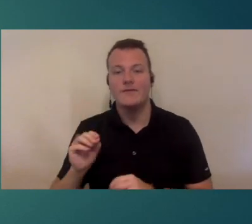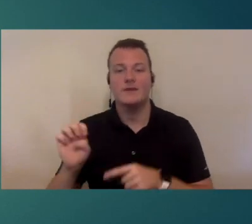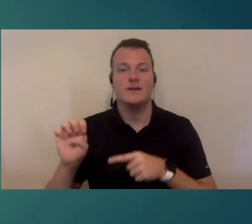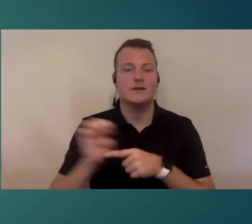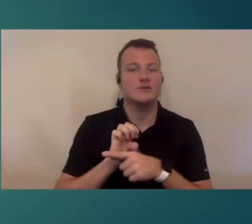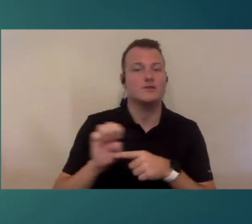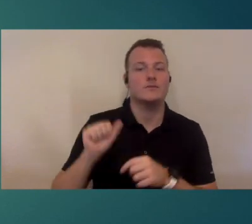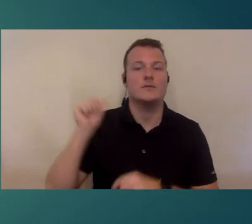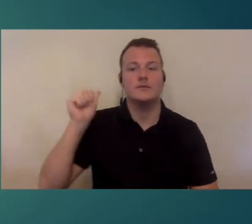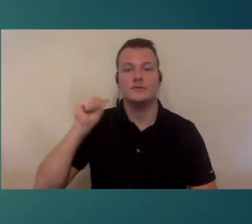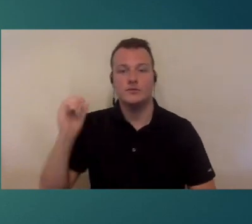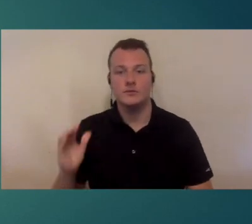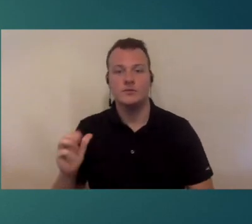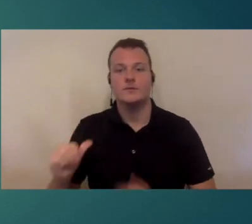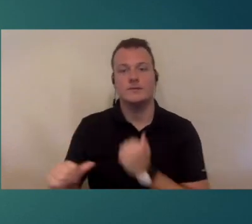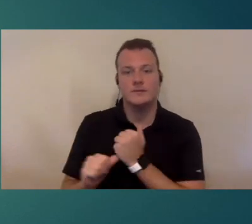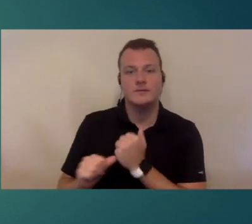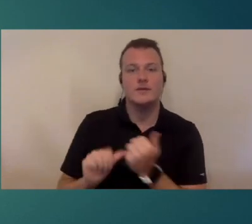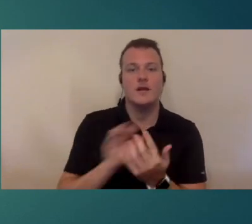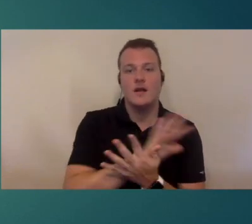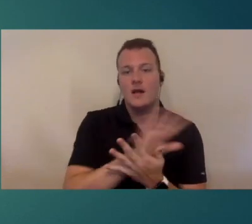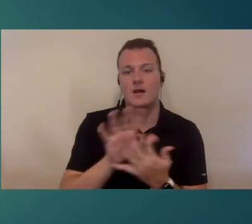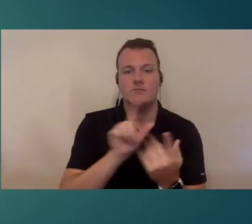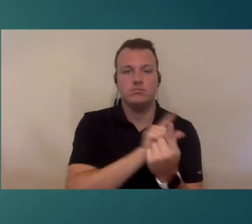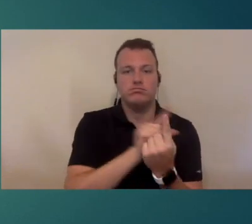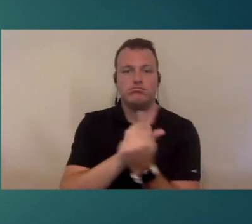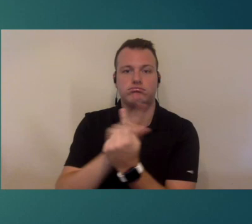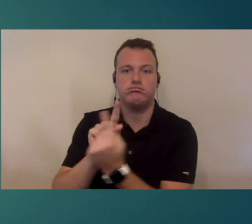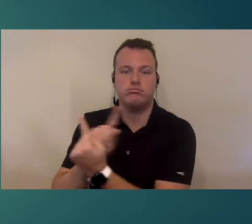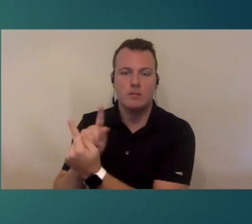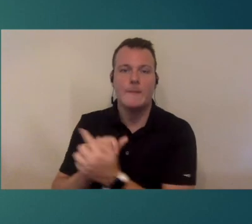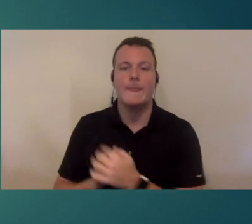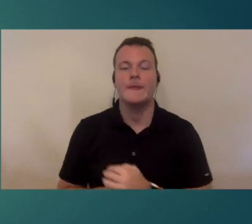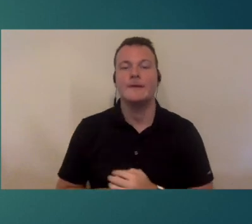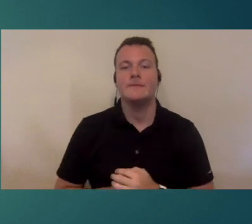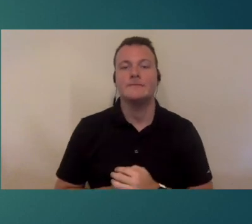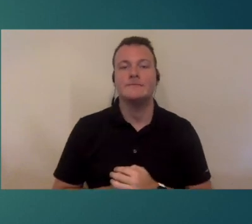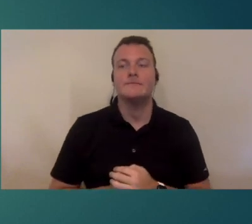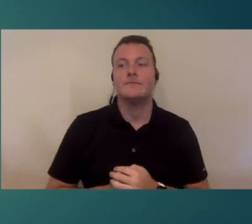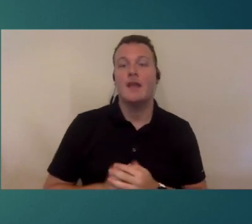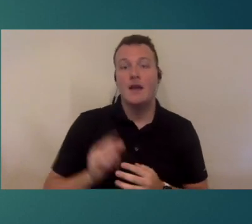audiologists, our assistants, everyone. And I'm gonna ask all of their opinion